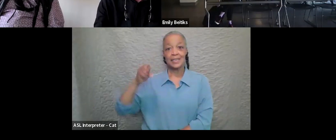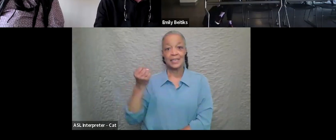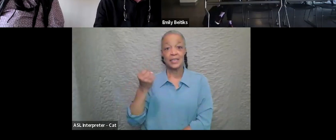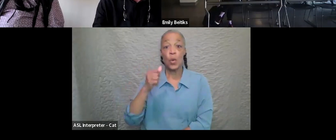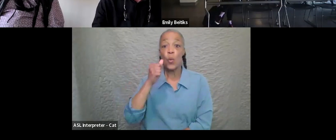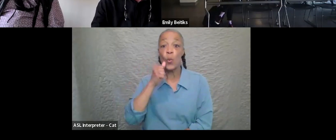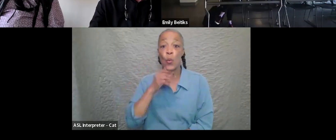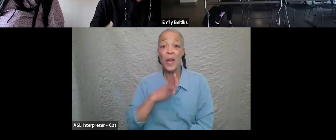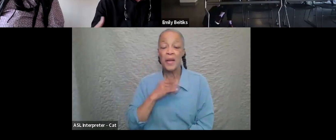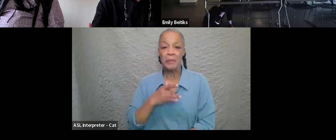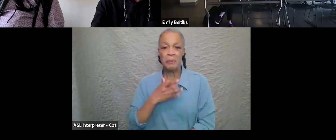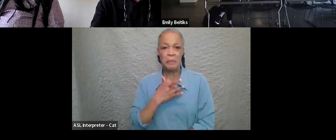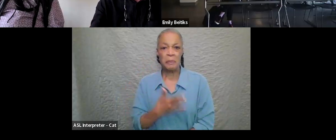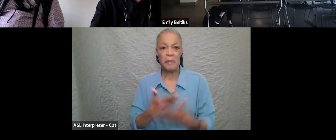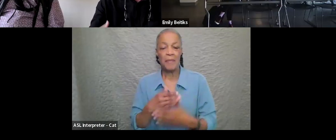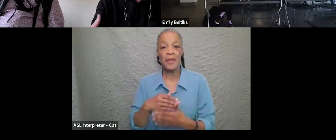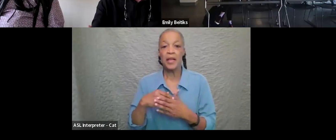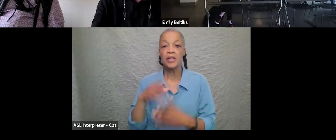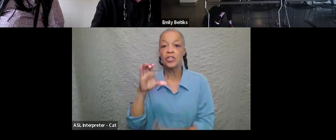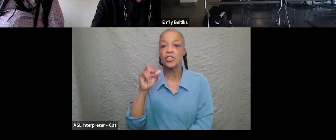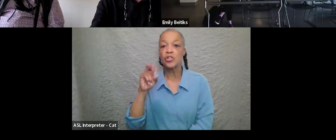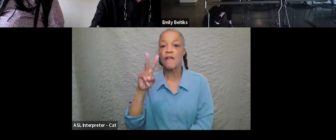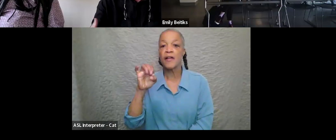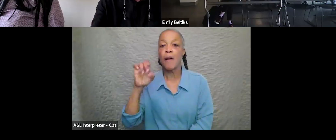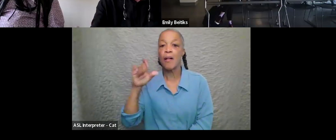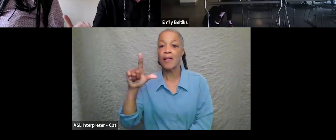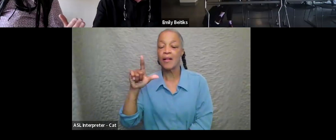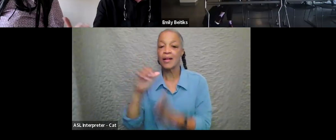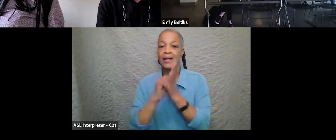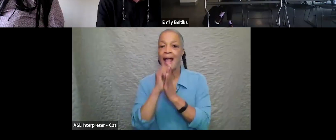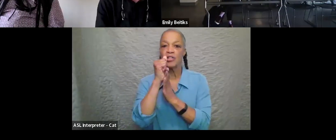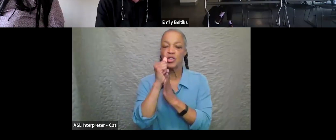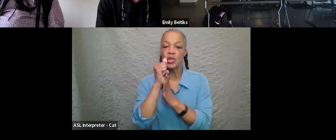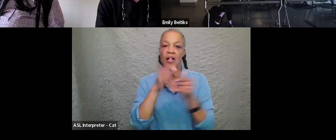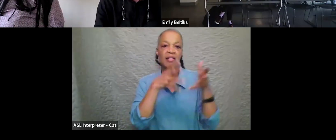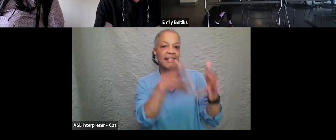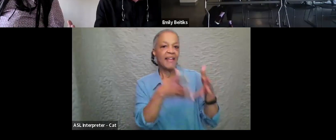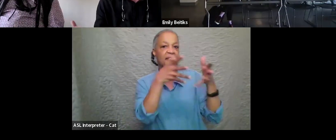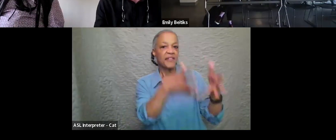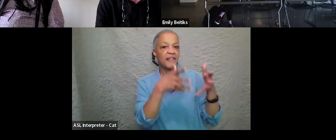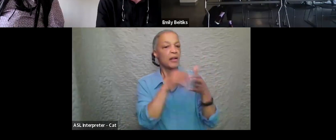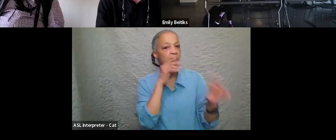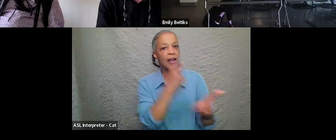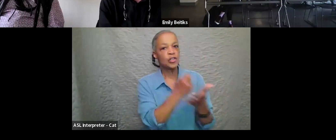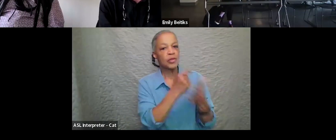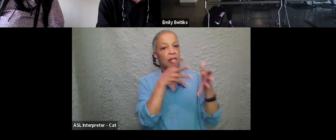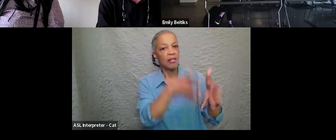of cervical cancer were left untreated for decades and often developed cervical cancer and died.